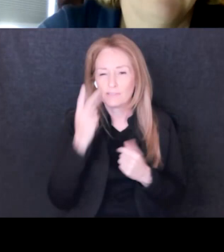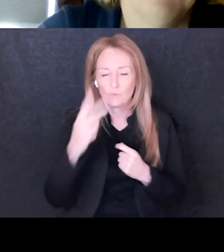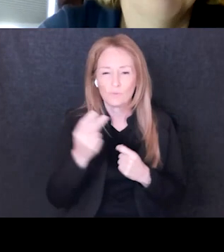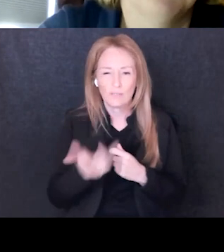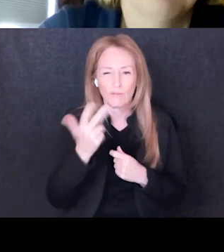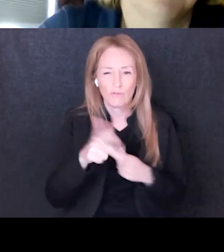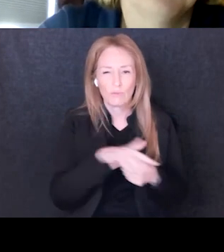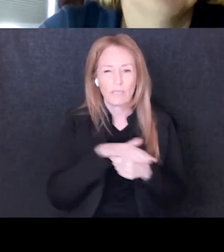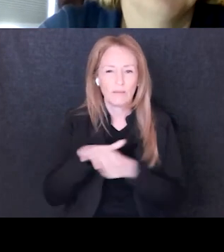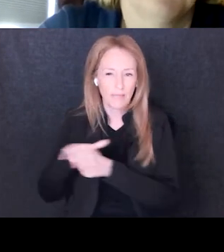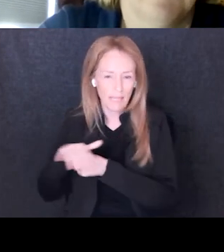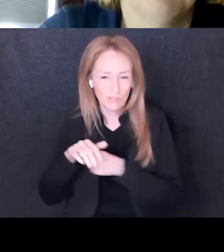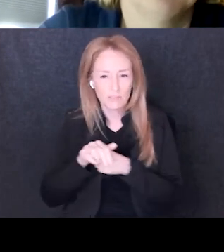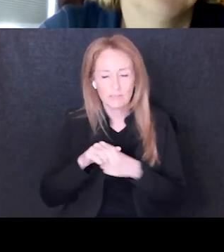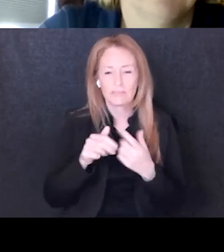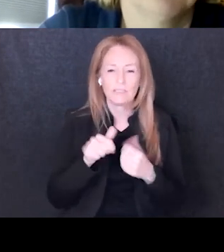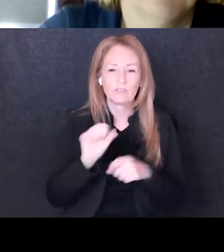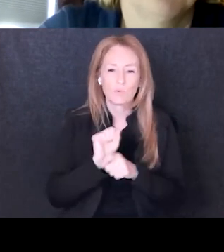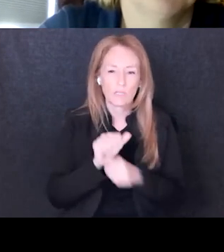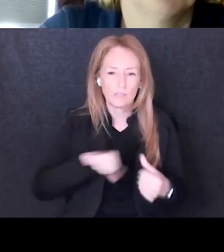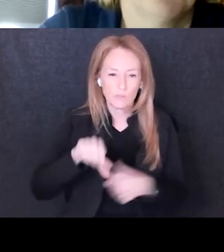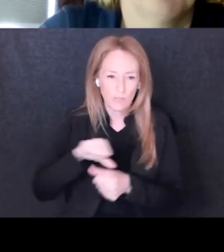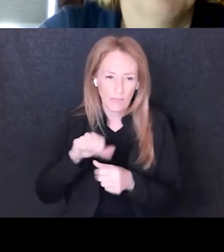AND THEN BUILDS RELATIONSHIPS FOR ADVOCATING.